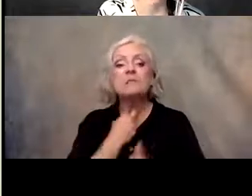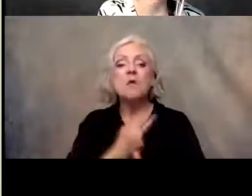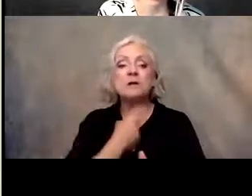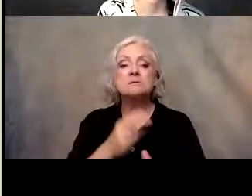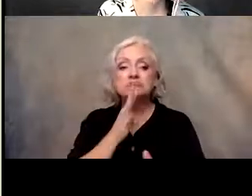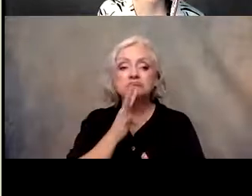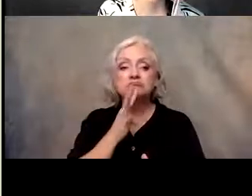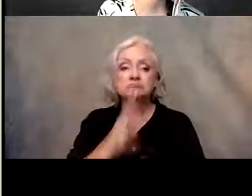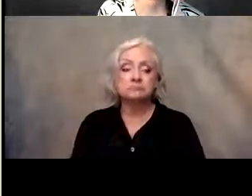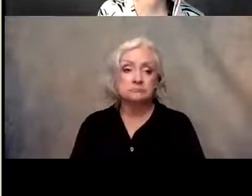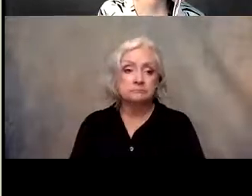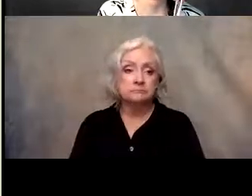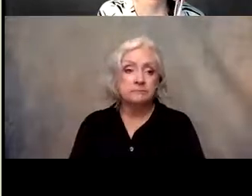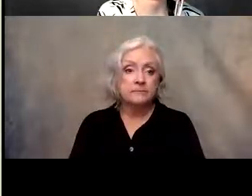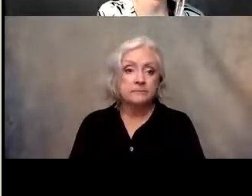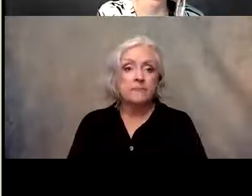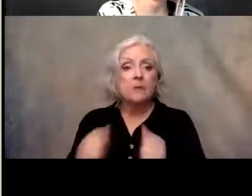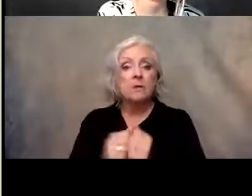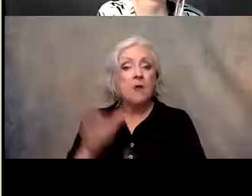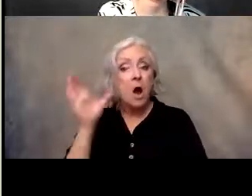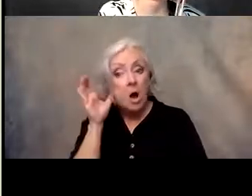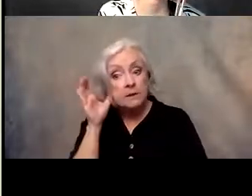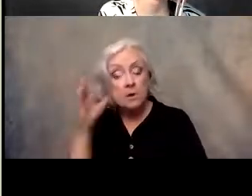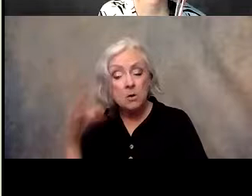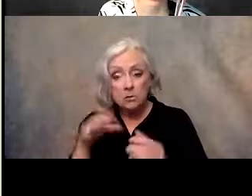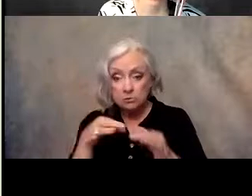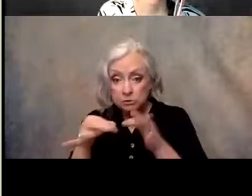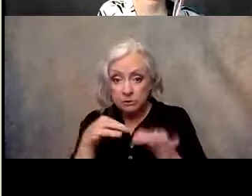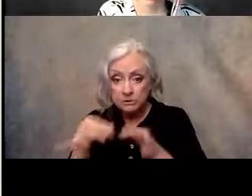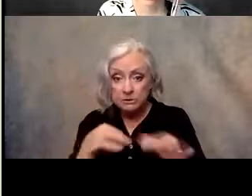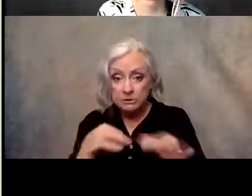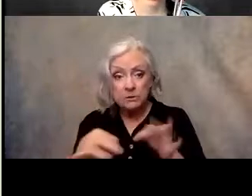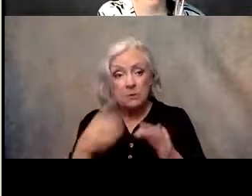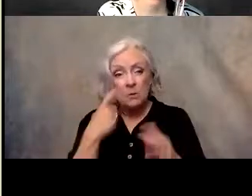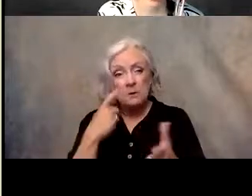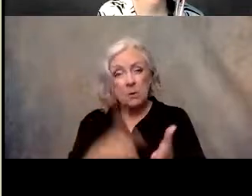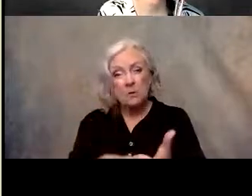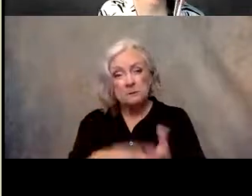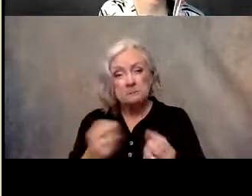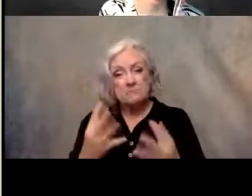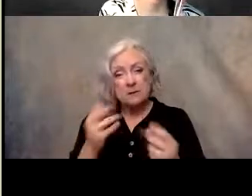Now, when it comes to audio description, this is an area that we've found a lot of people aren't as aware of.